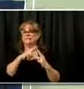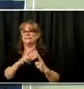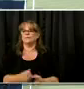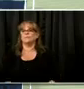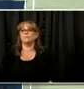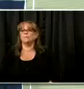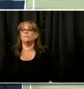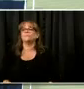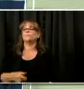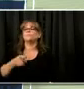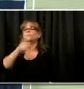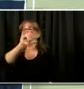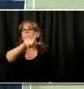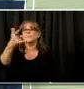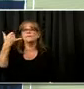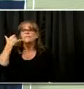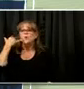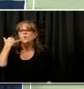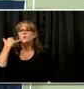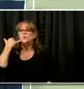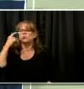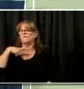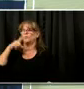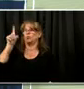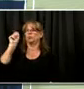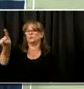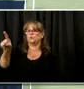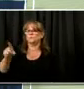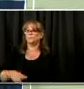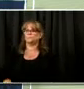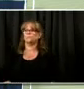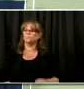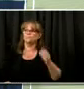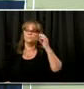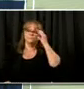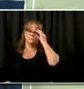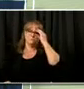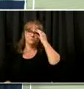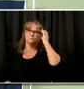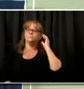if that’s okay. My first is, we had our first Bronco games with fans last week.